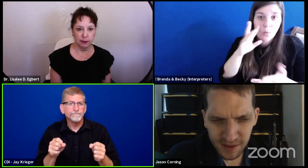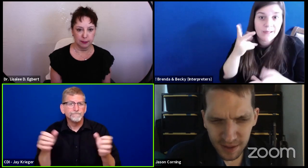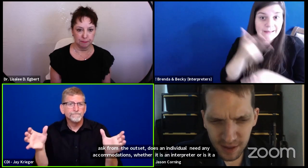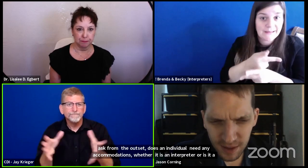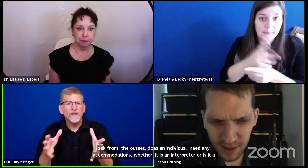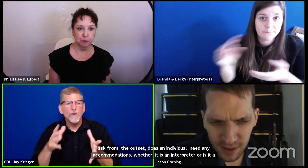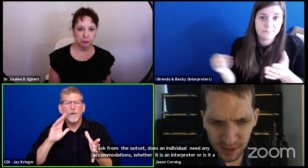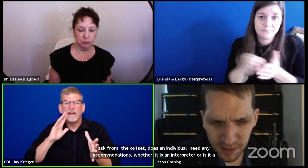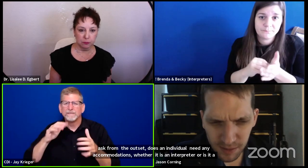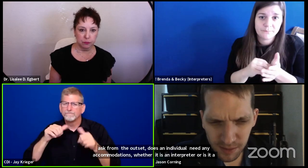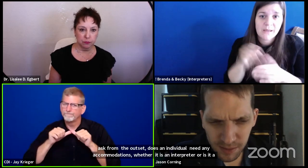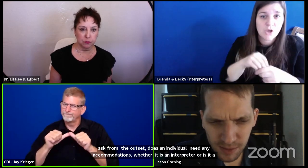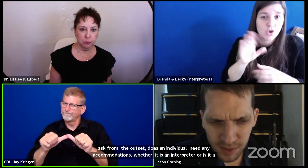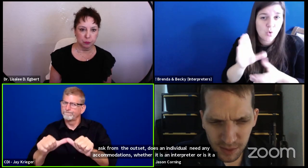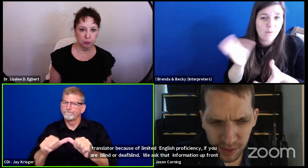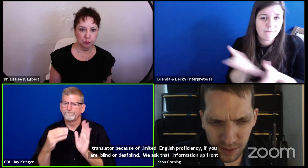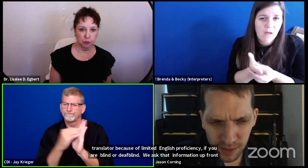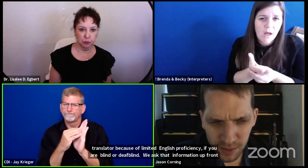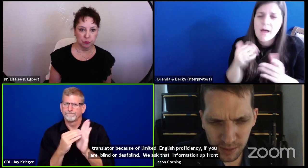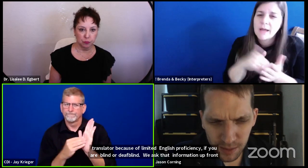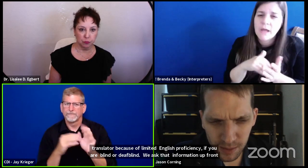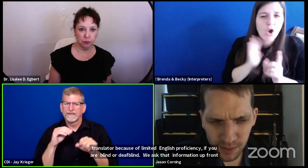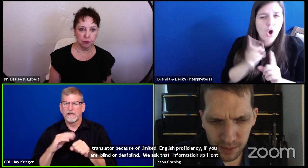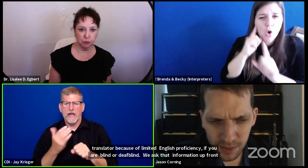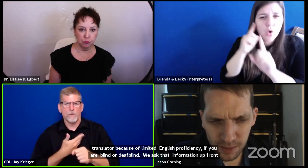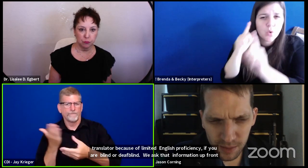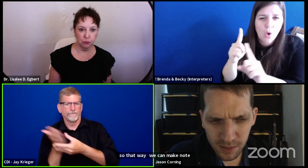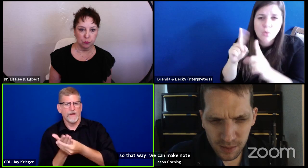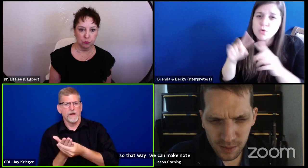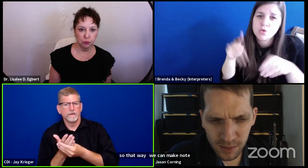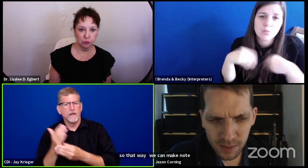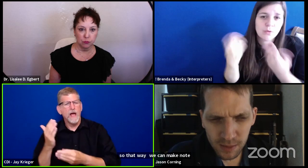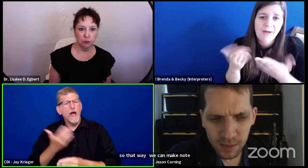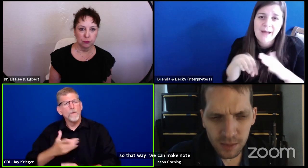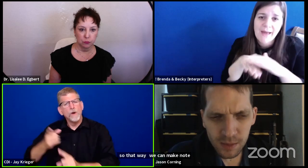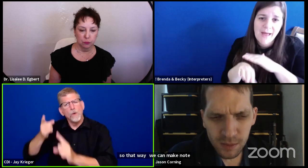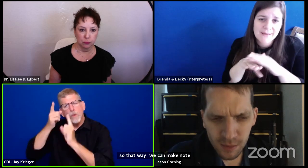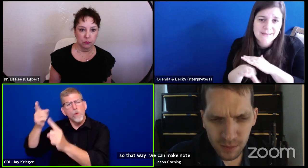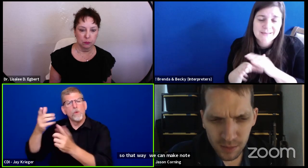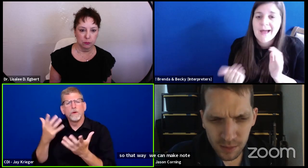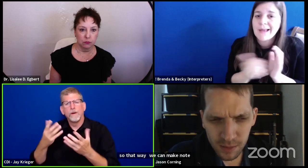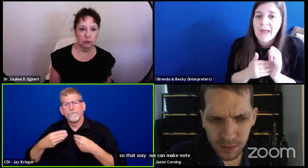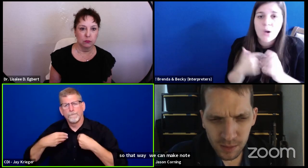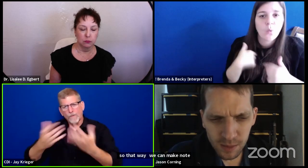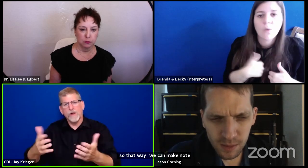that we have, without needing to constantly receive that request throughout use of our